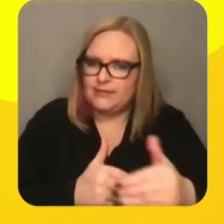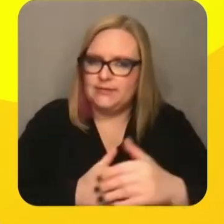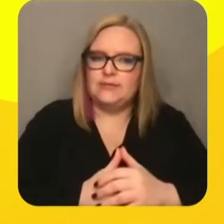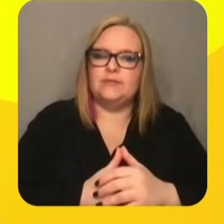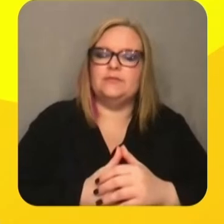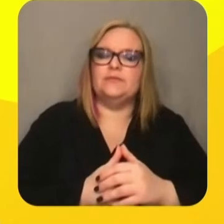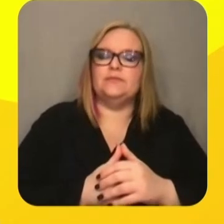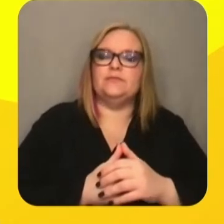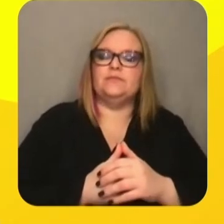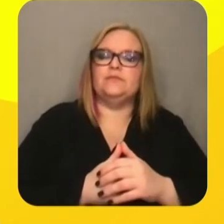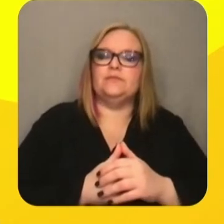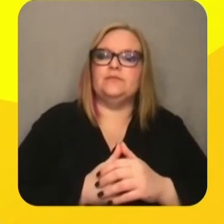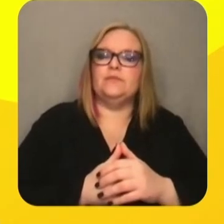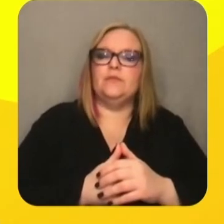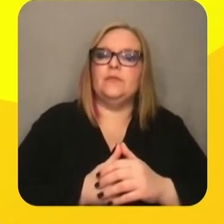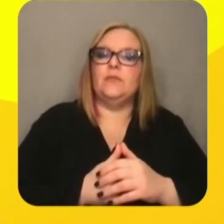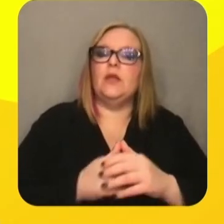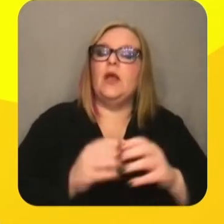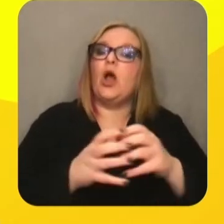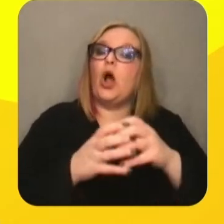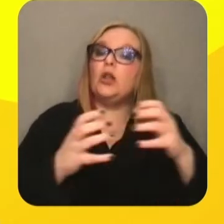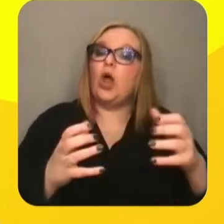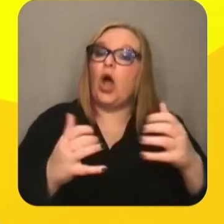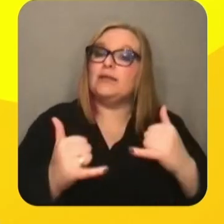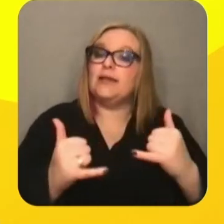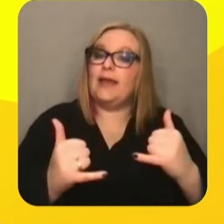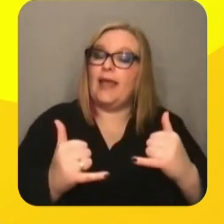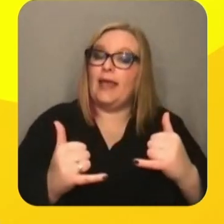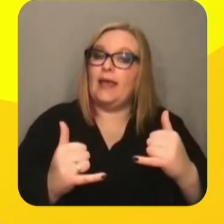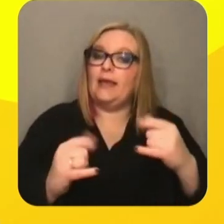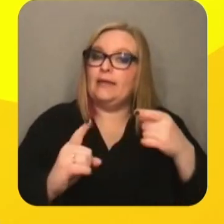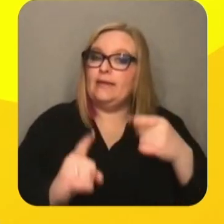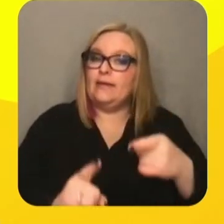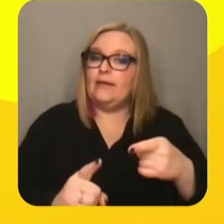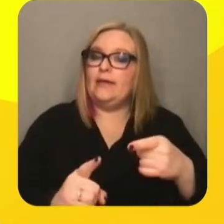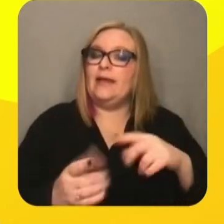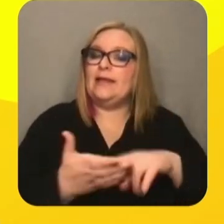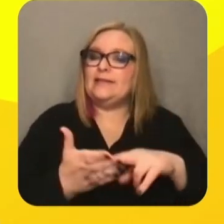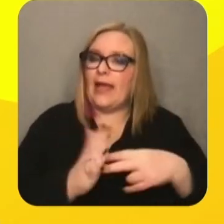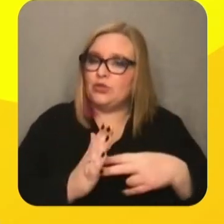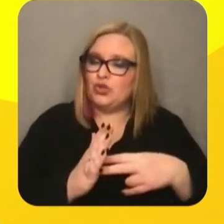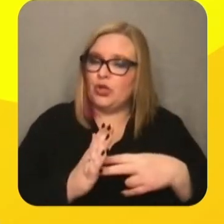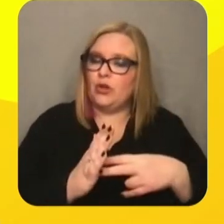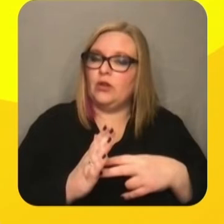OK. So, there's a lot today about this being really intentional and being a really integrated part of the business.